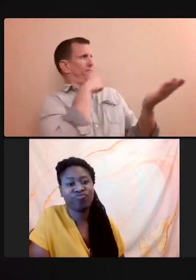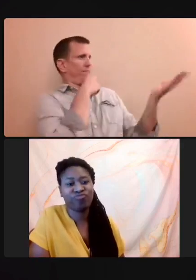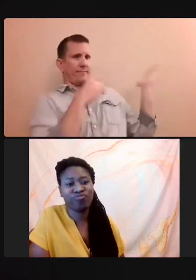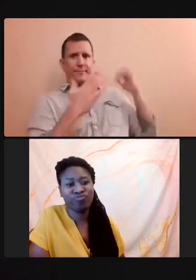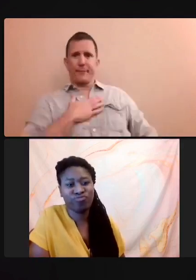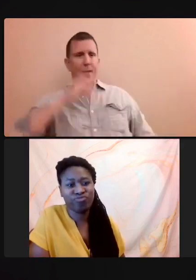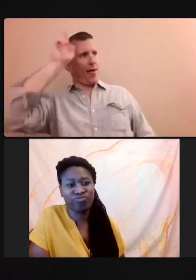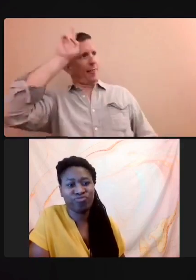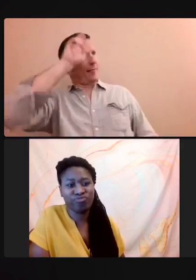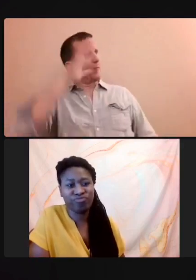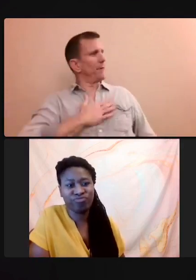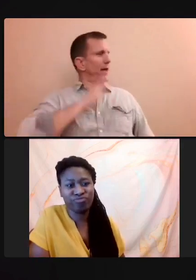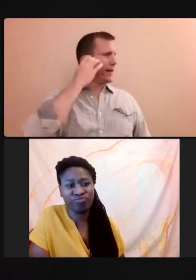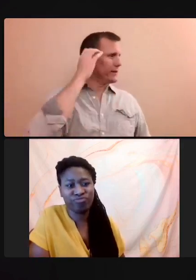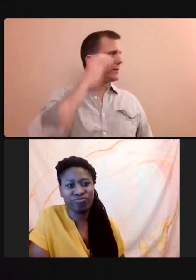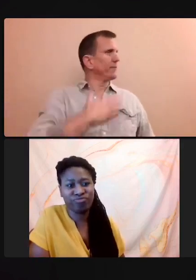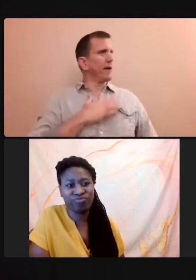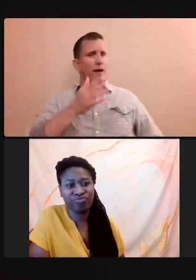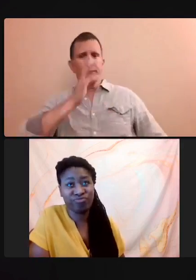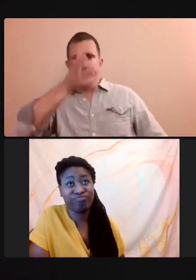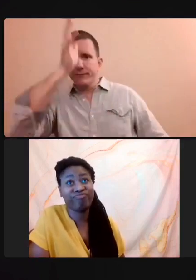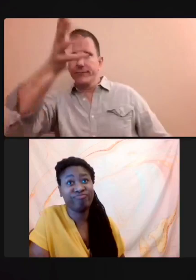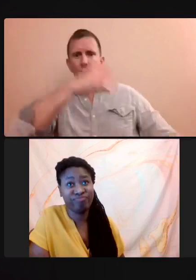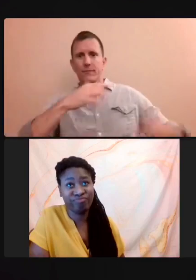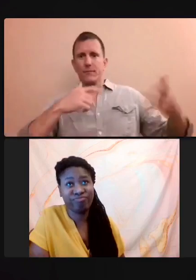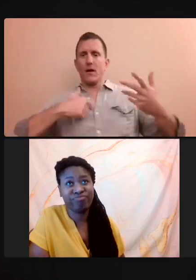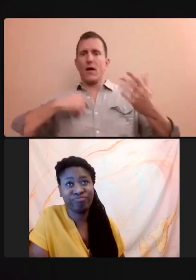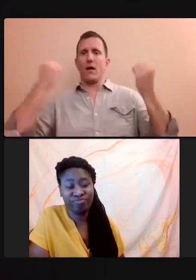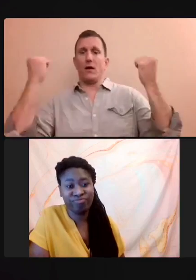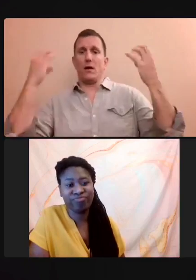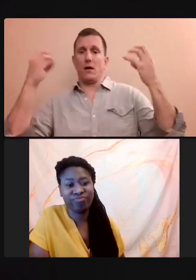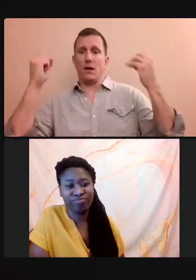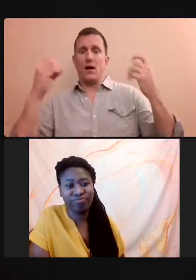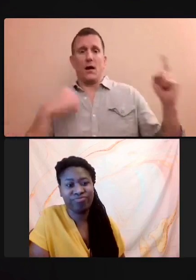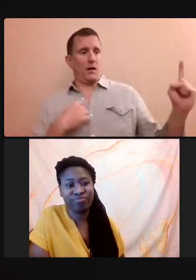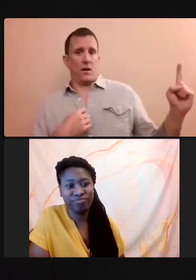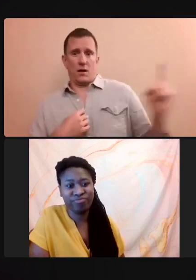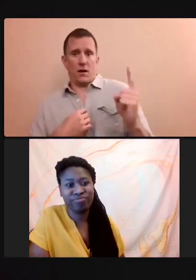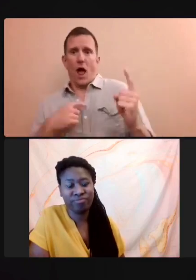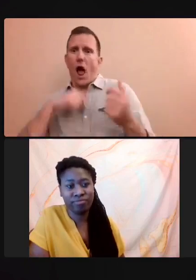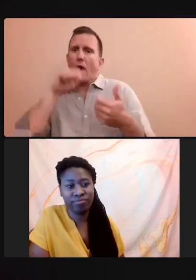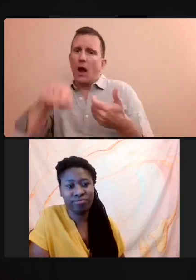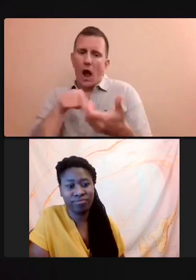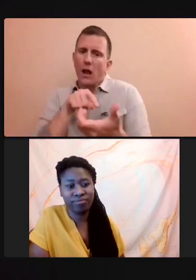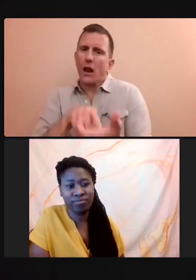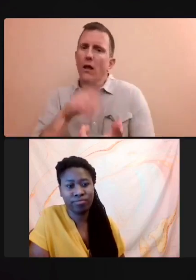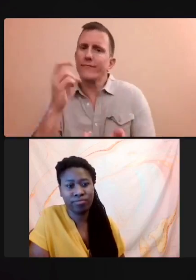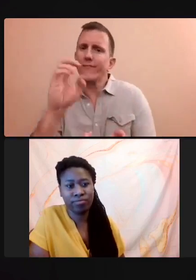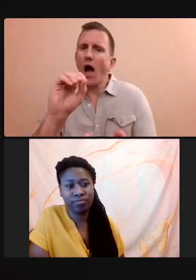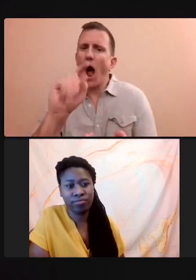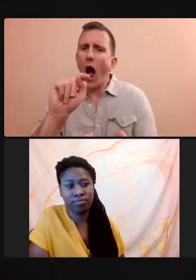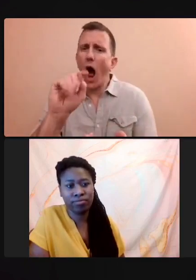But watching the captioning while I'm signing to check and see if the interpreter is voicing correctly, I think that's a beautiful idea.